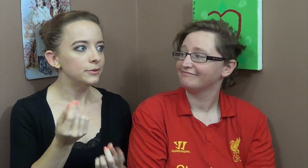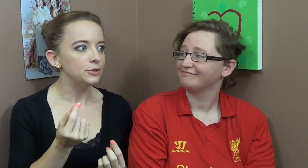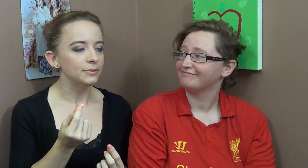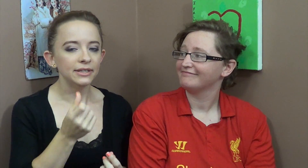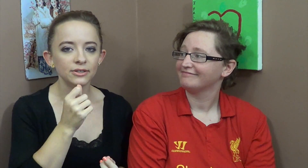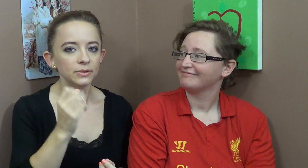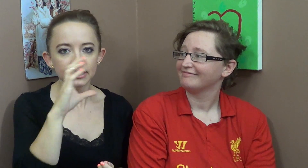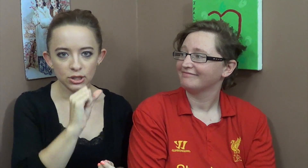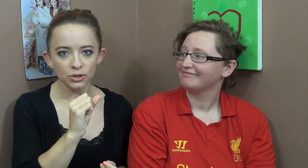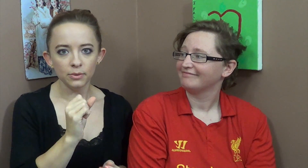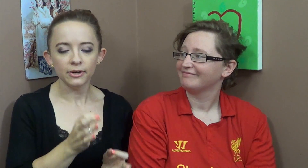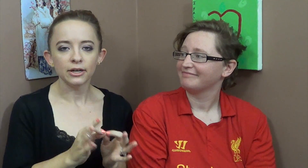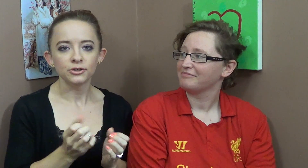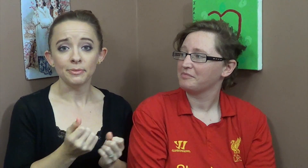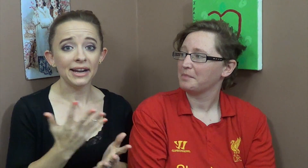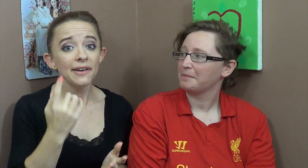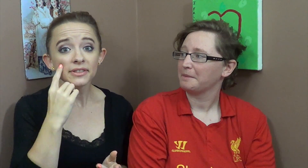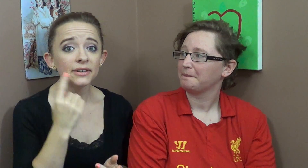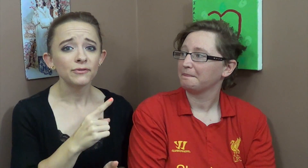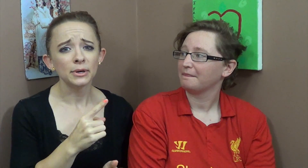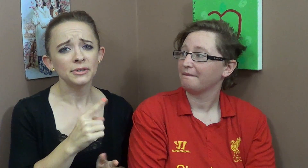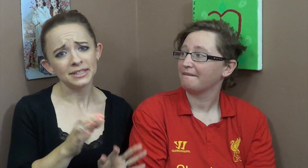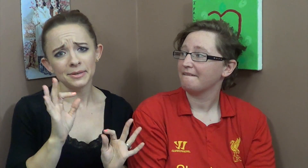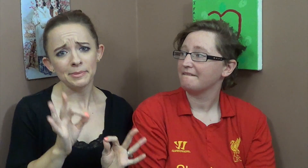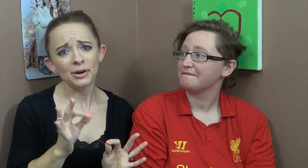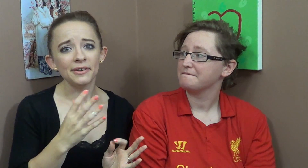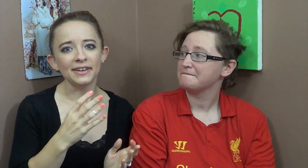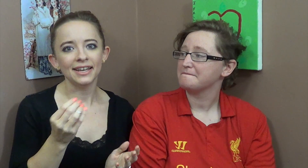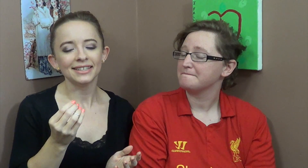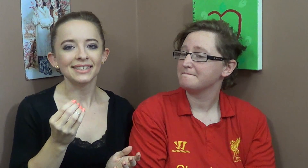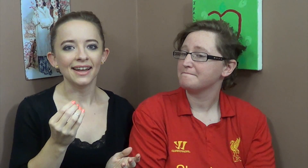and you're doing... don't just assume they're gonna interpret everything for you and it's gonna be